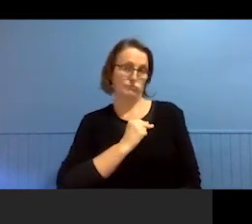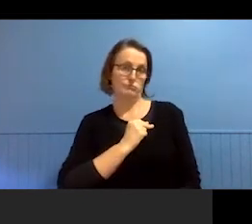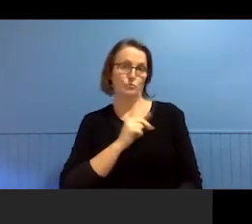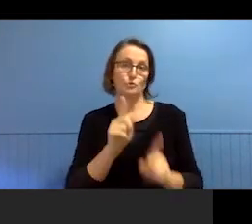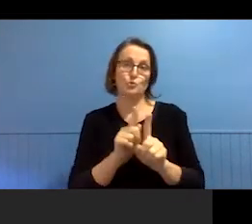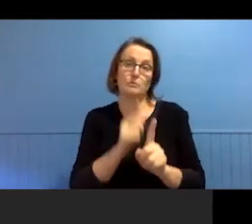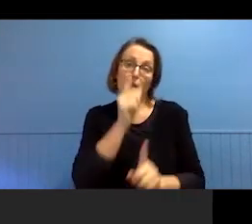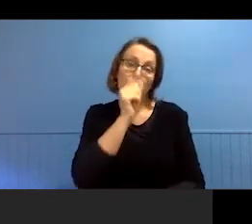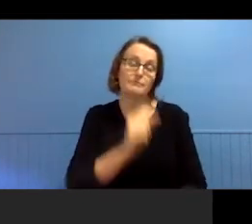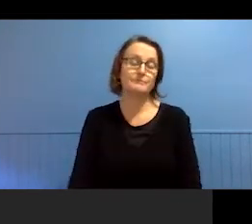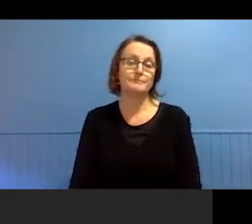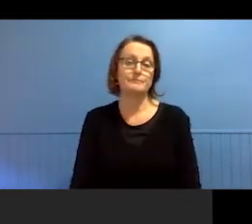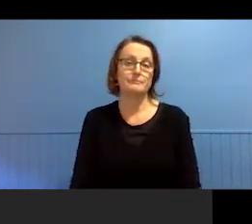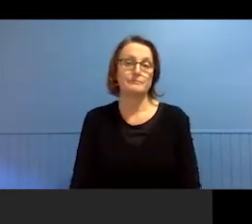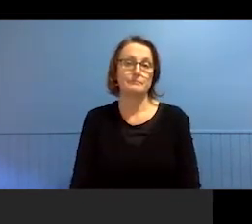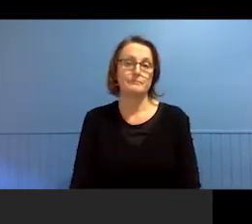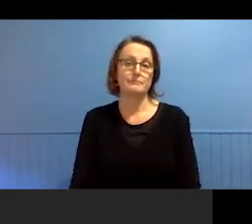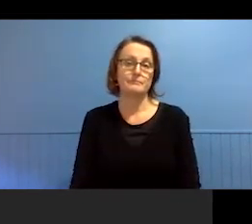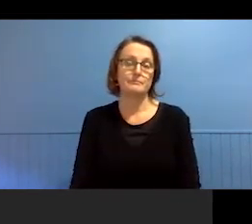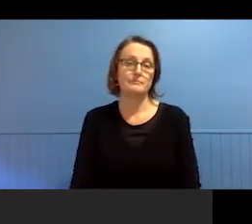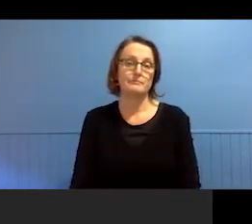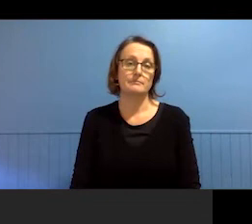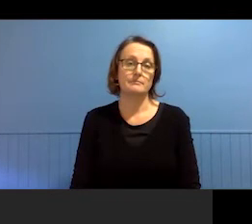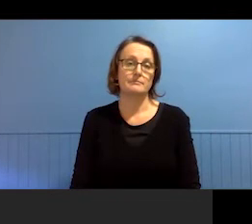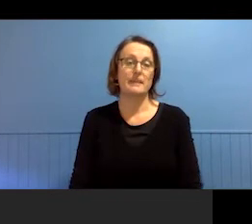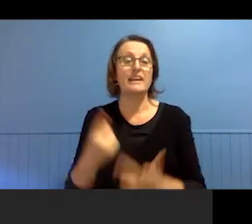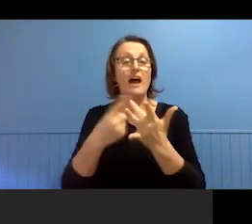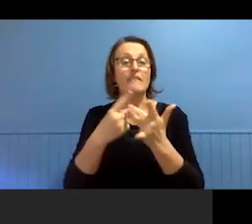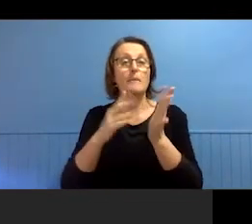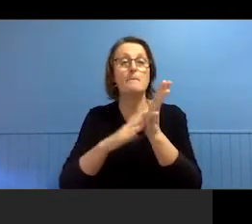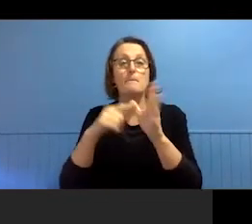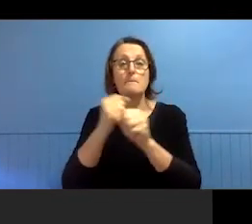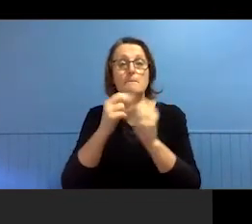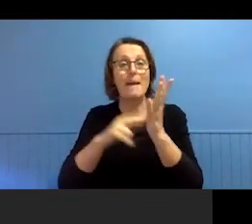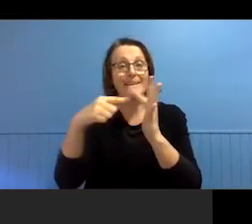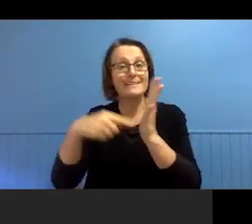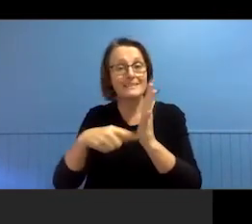shirt. There's also some magnetic clips you can get for it, or this